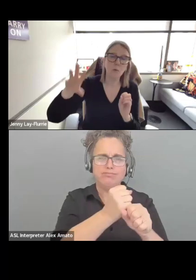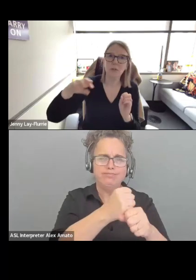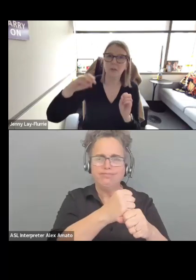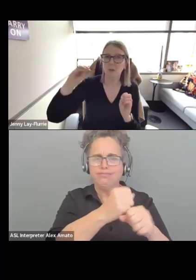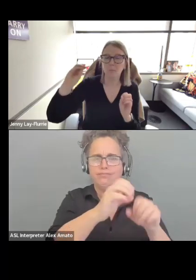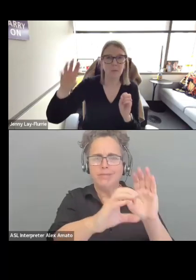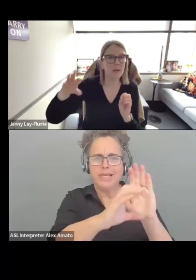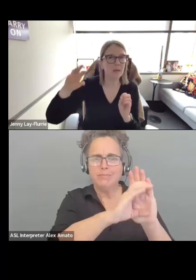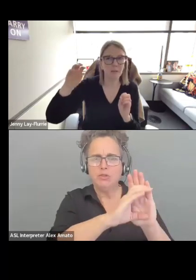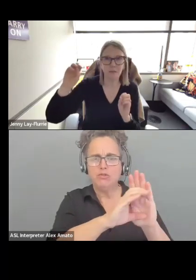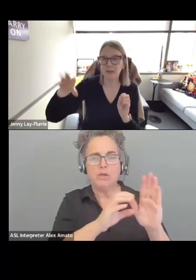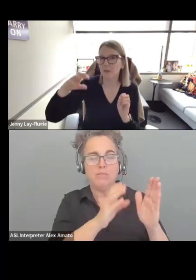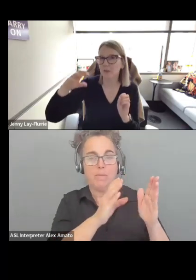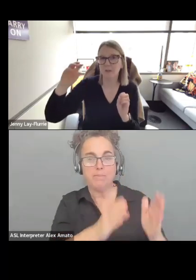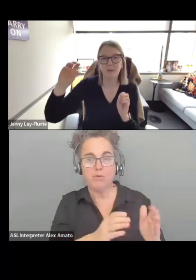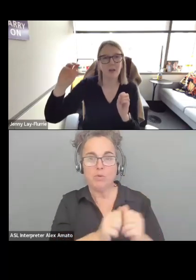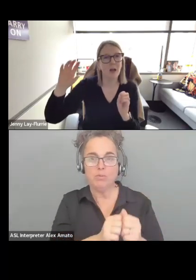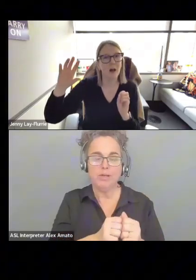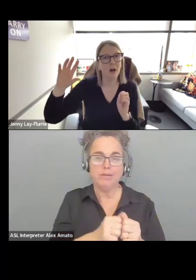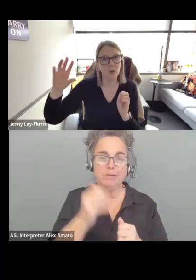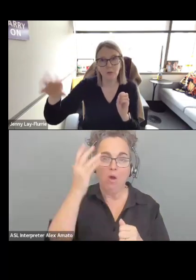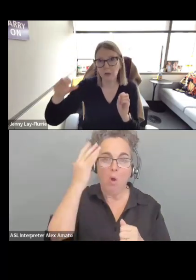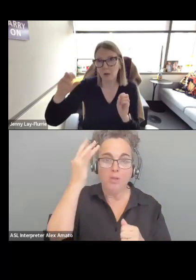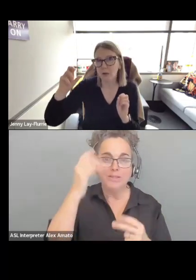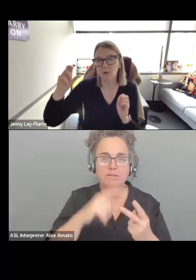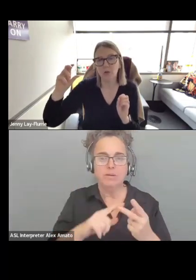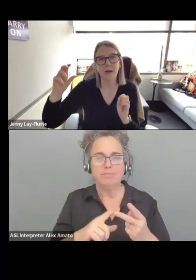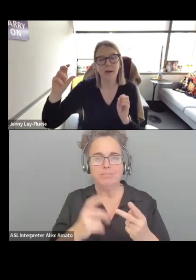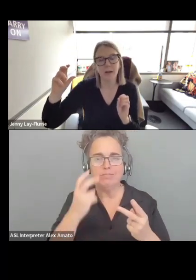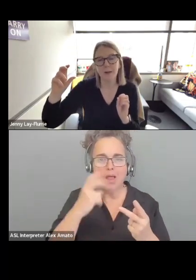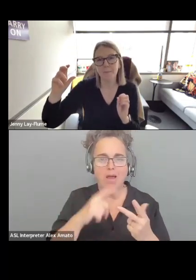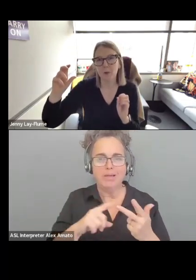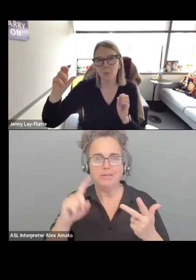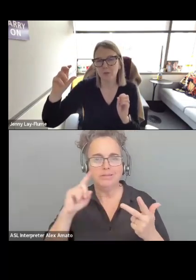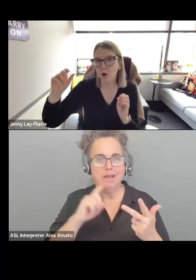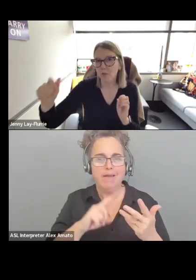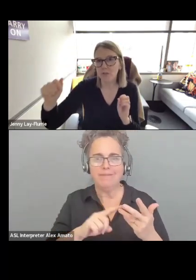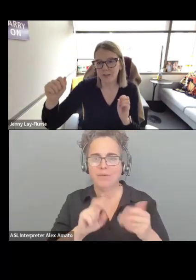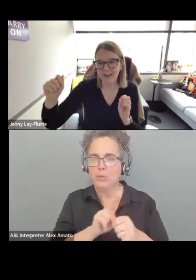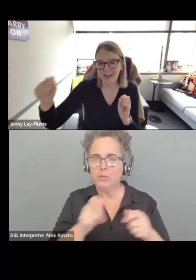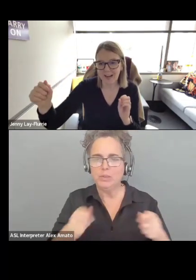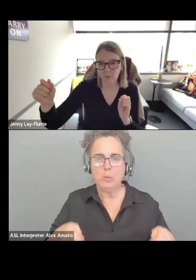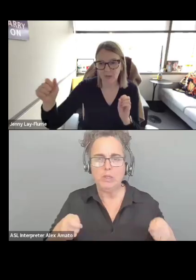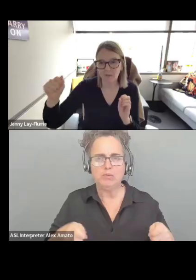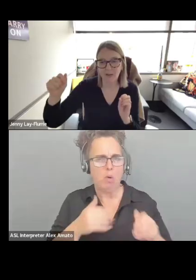with autism, blindness, deafness, using a wheelchair, was often inaccurate.